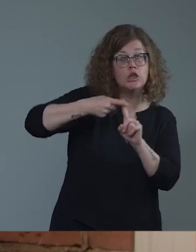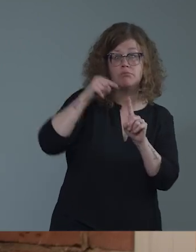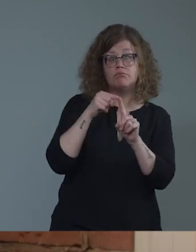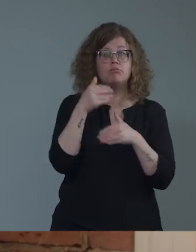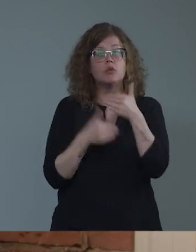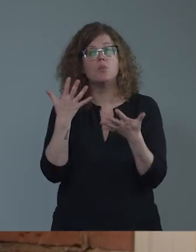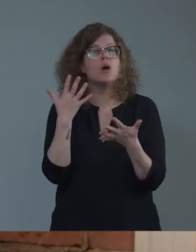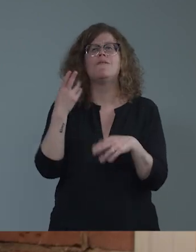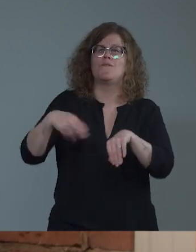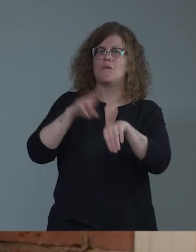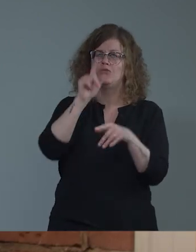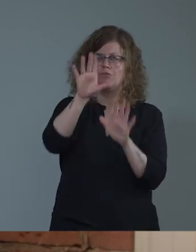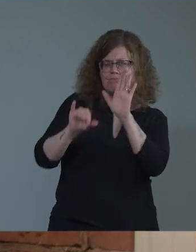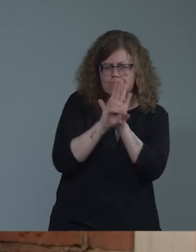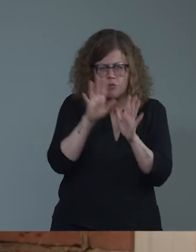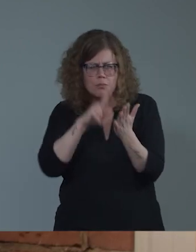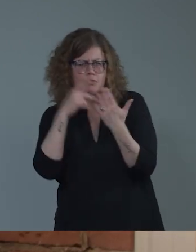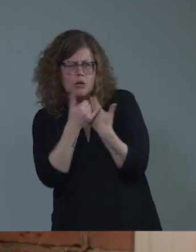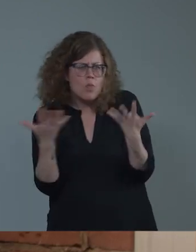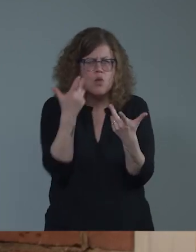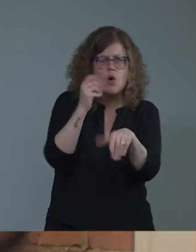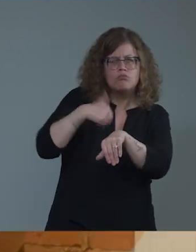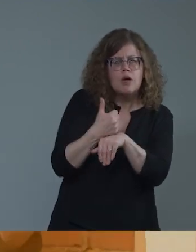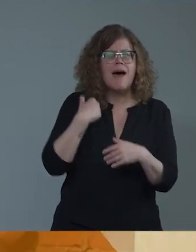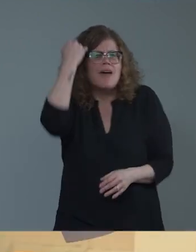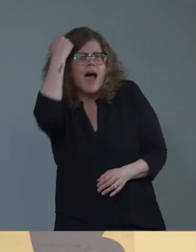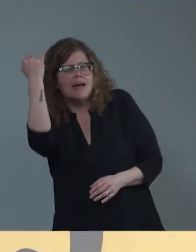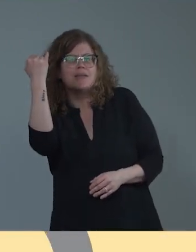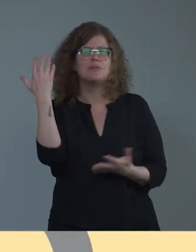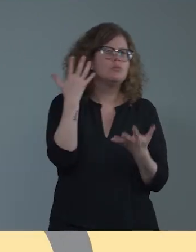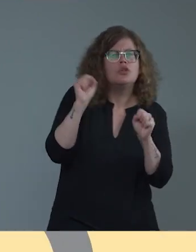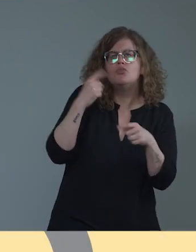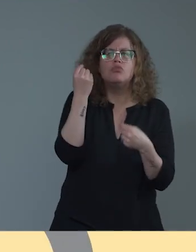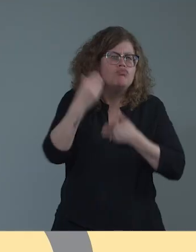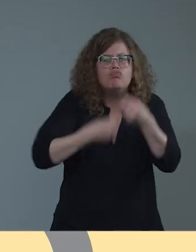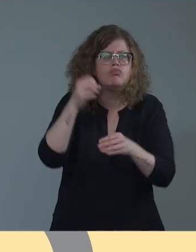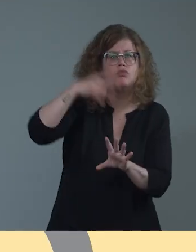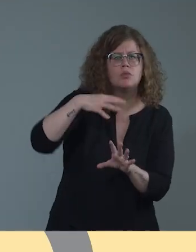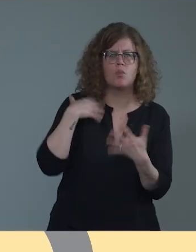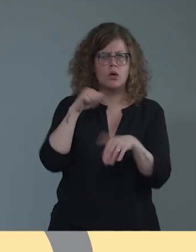These five steps are what are going to lead you to success. The first step of course, is to identify your project.